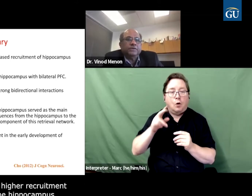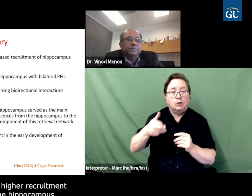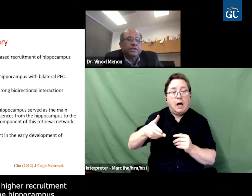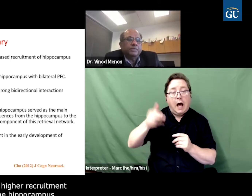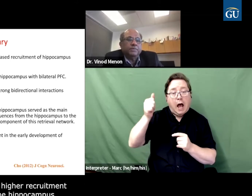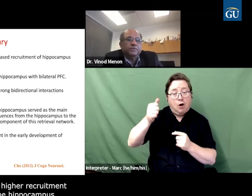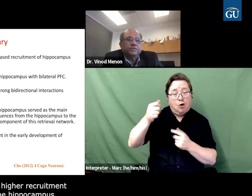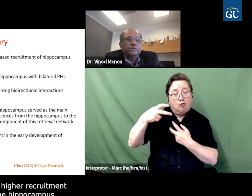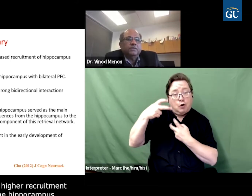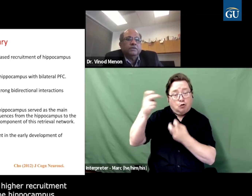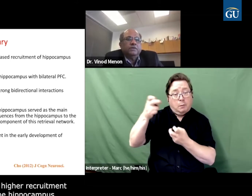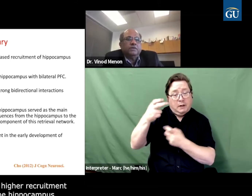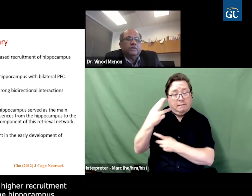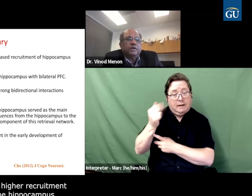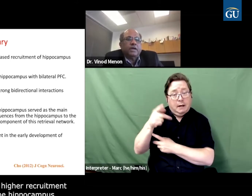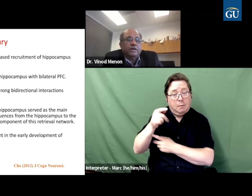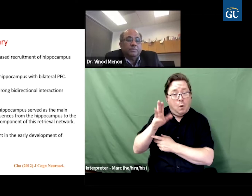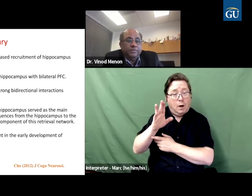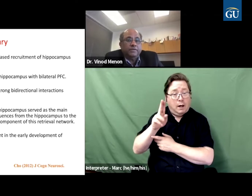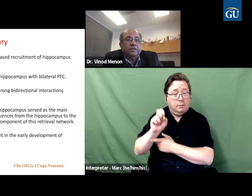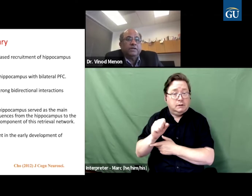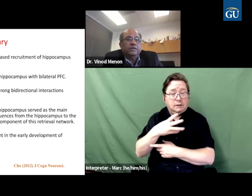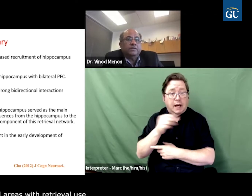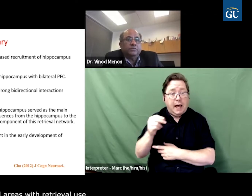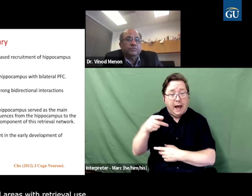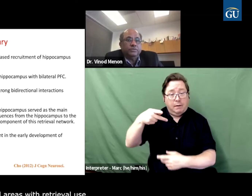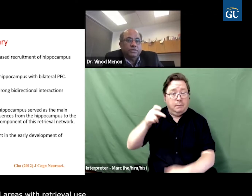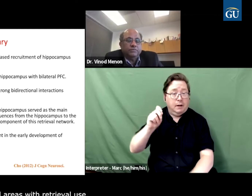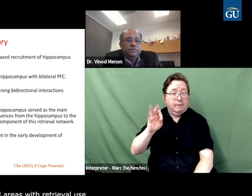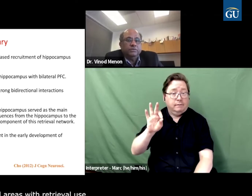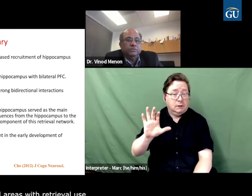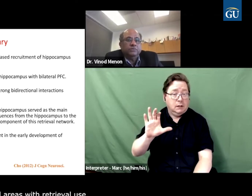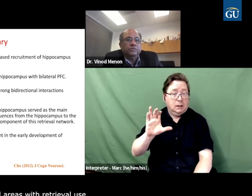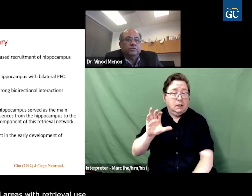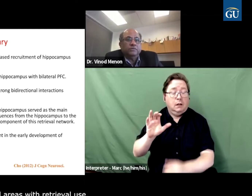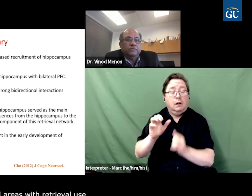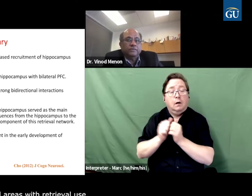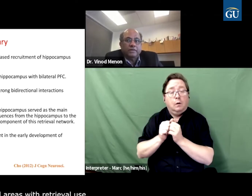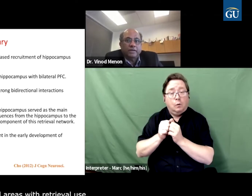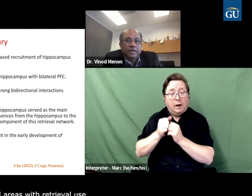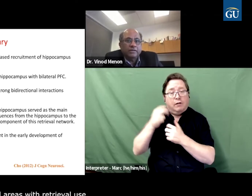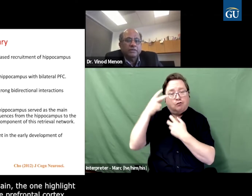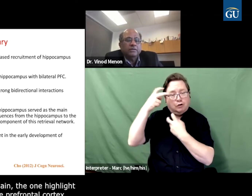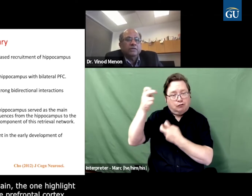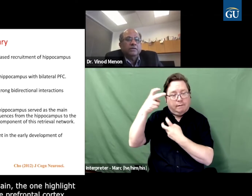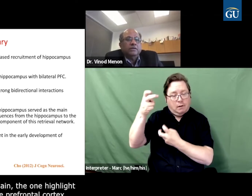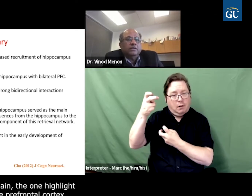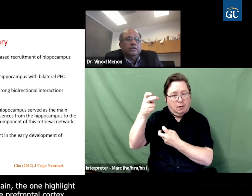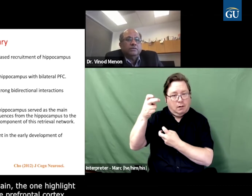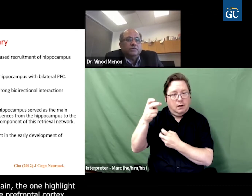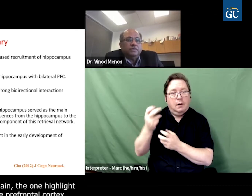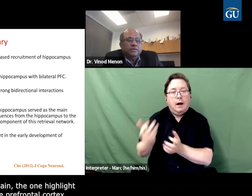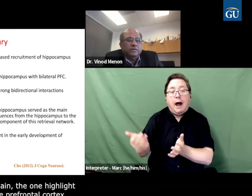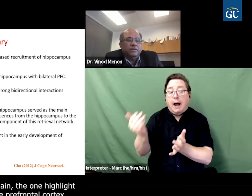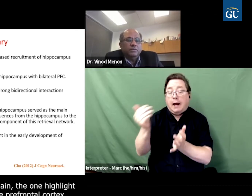recruitment of the hippocampus and prefrontal areas with retrieval use